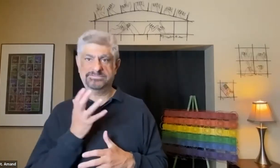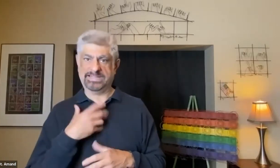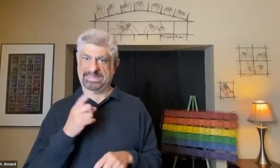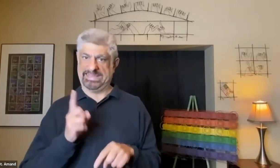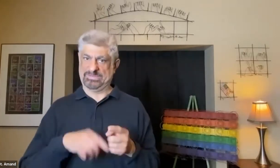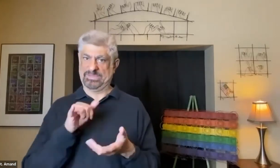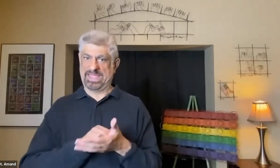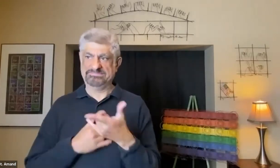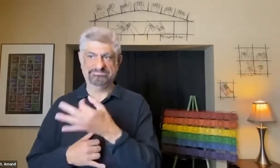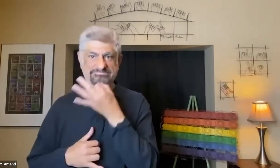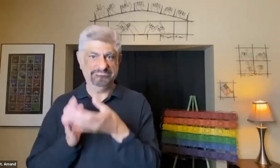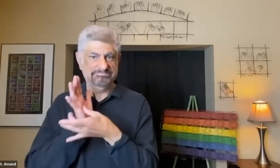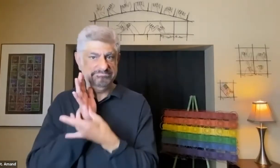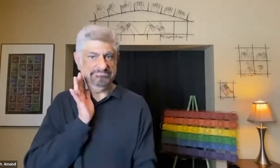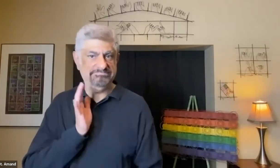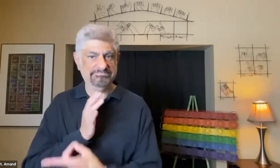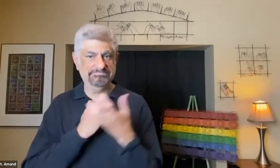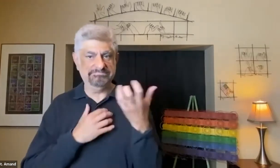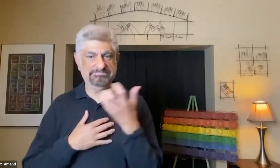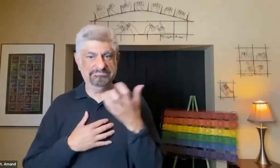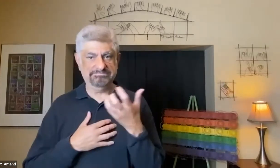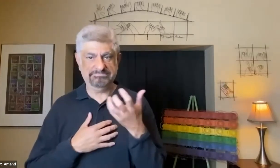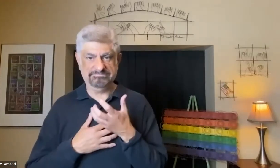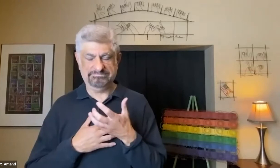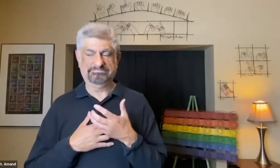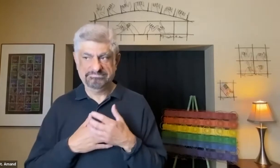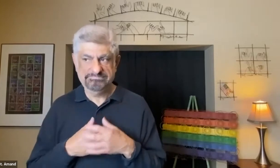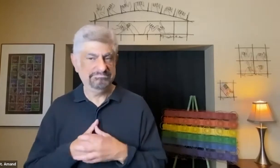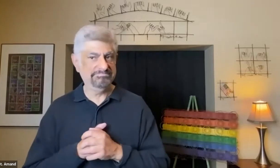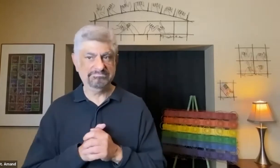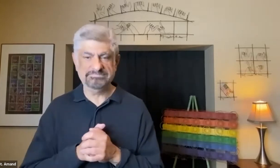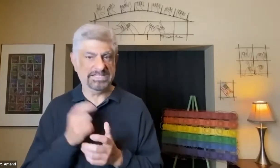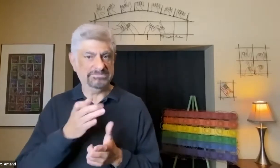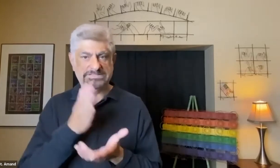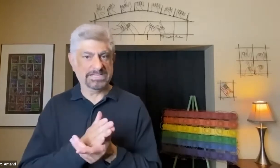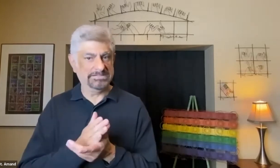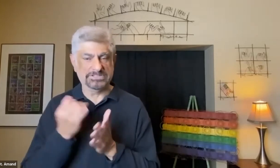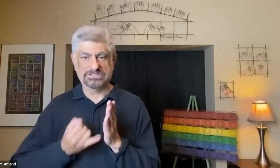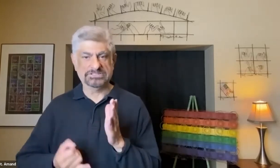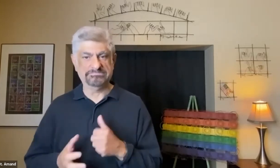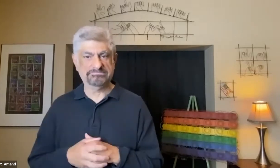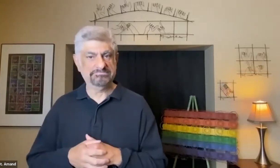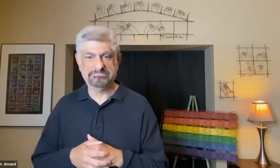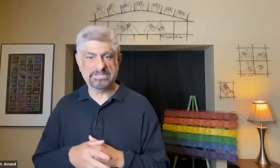just if you can imagine. Ha ha ha ha! I can't do it; with his natural talents, there's no competition.